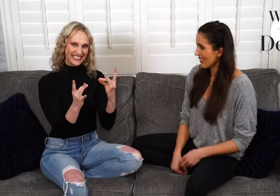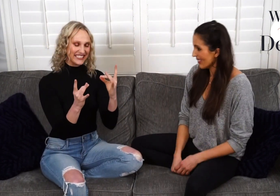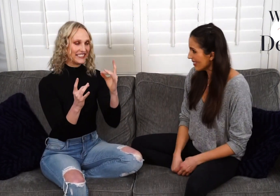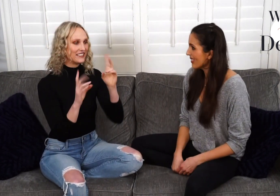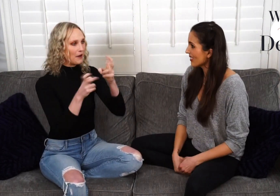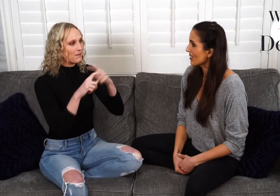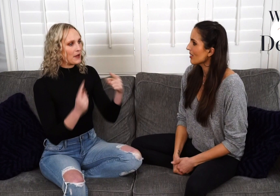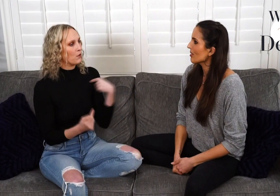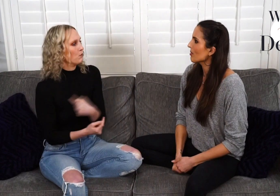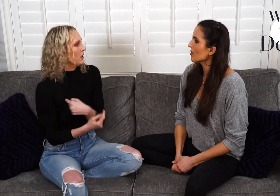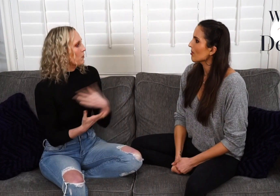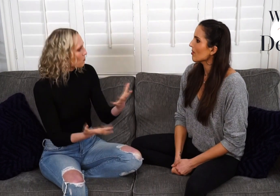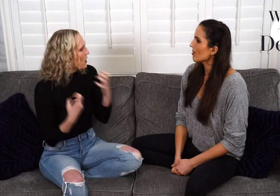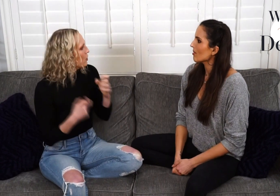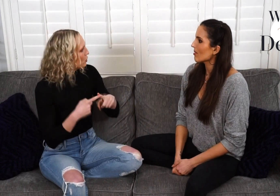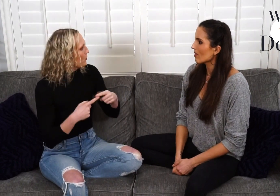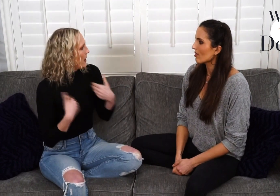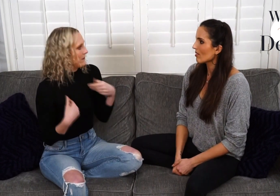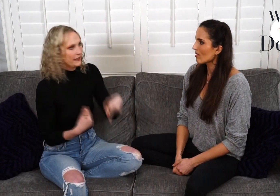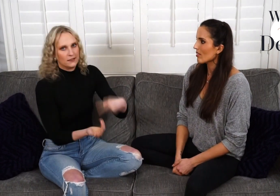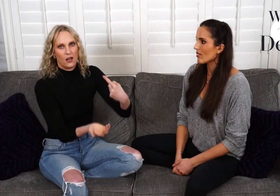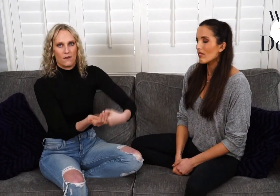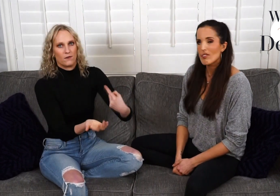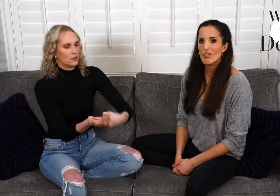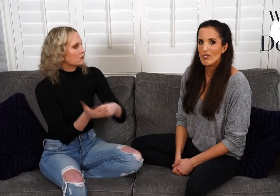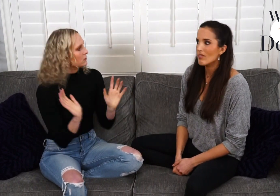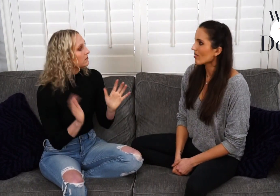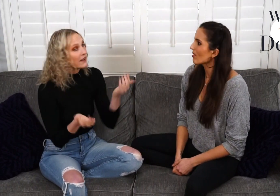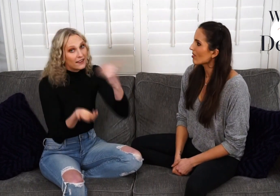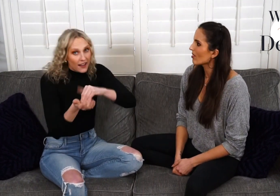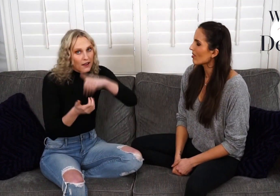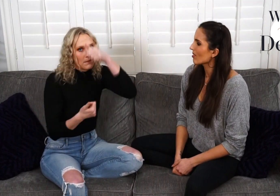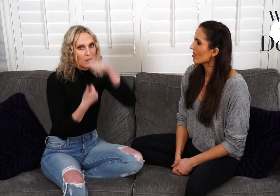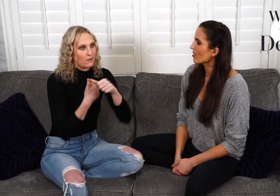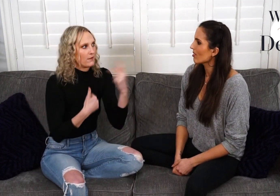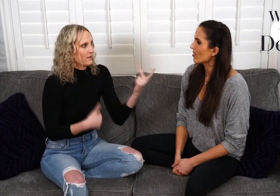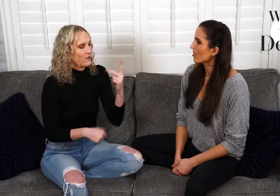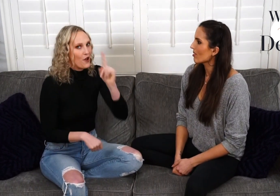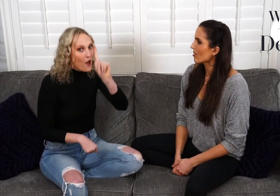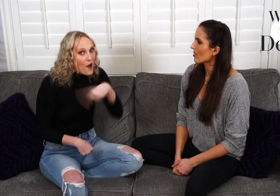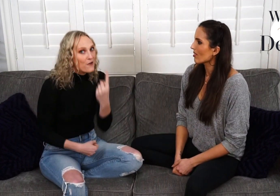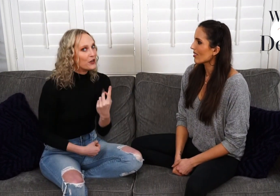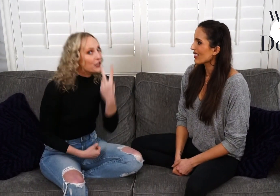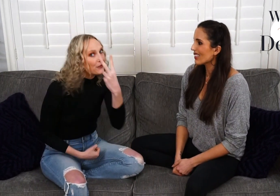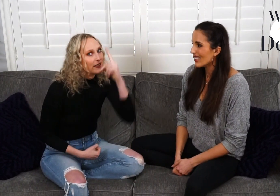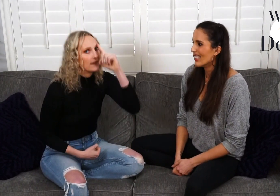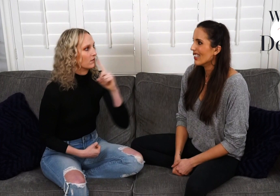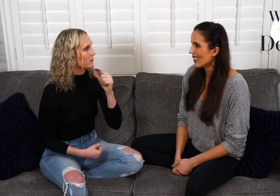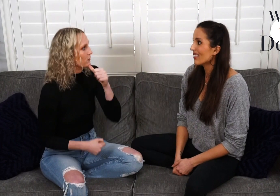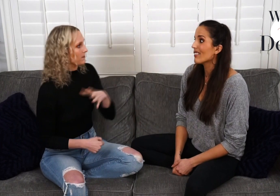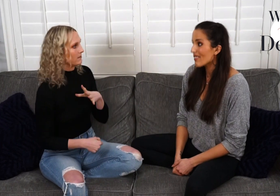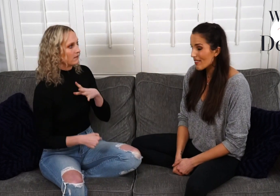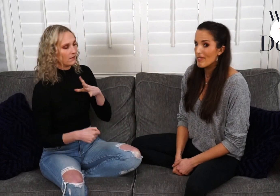It’s a sticky topic, but we do want to have this conversation. And again remember we are only two Deaf women